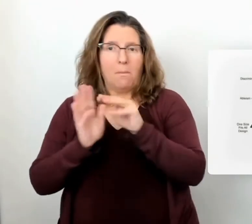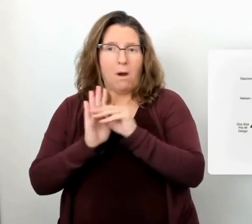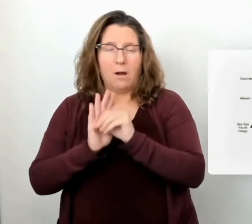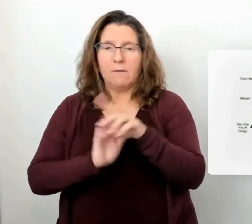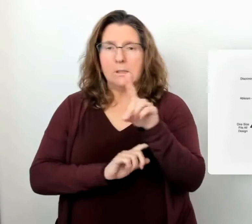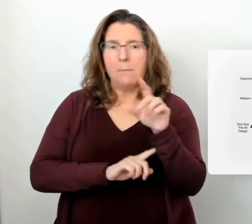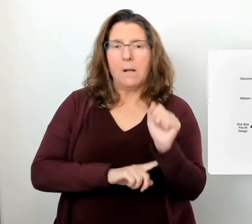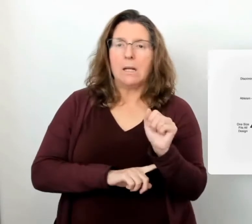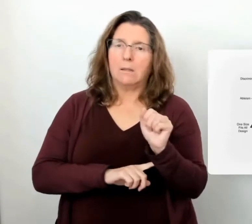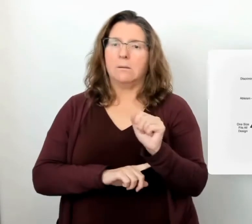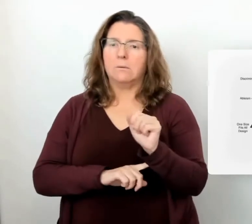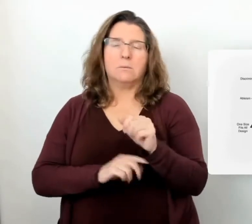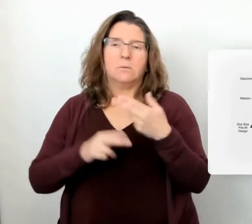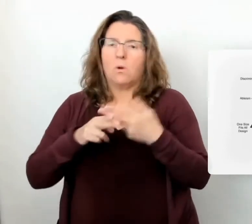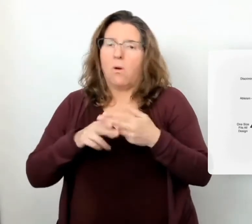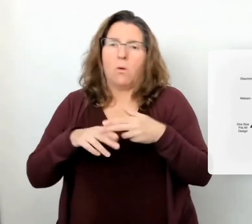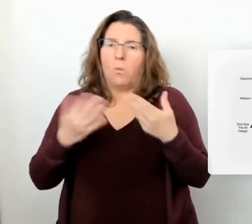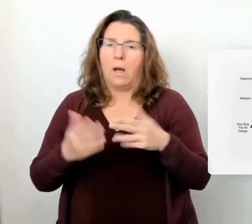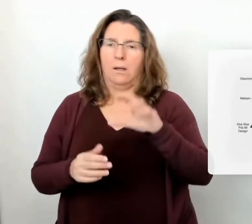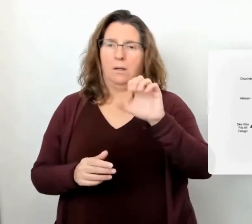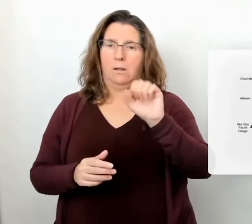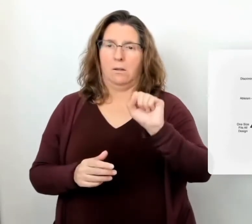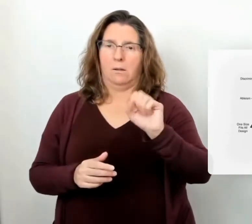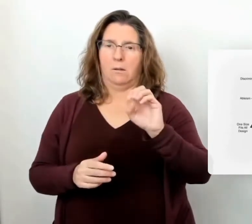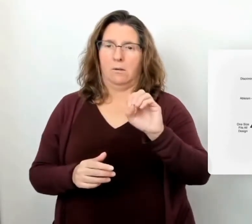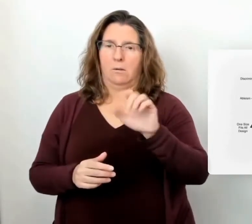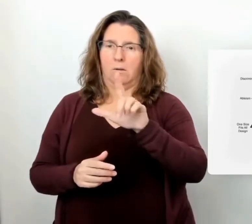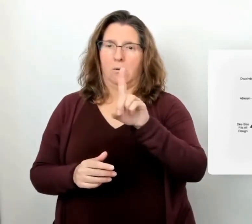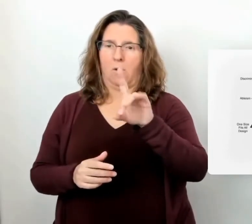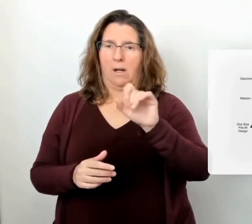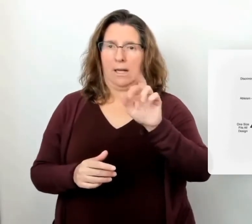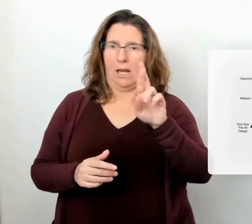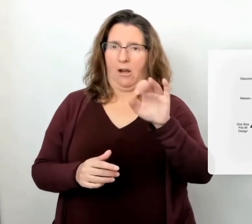The latest model of disability is the solidarity-based model.